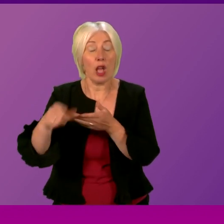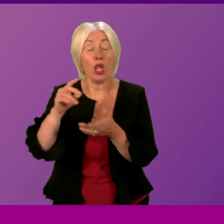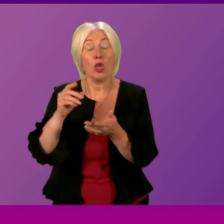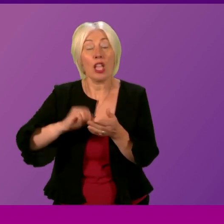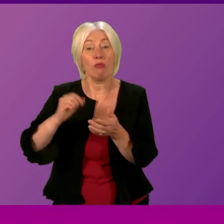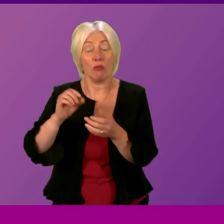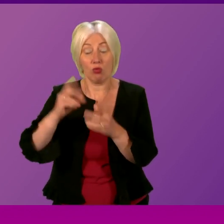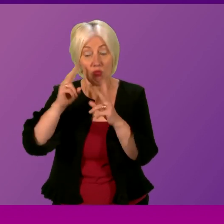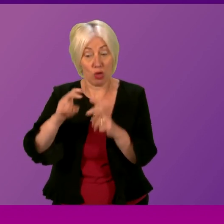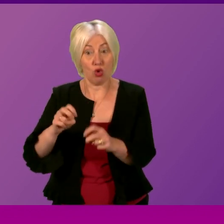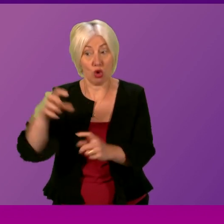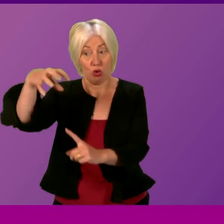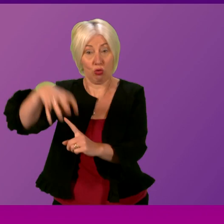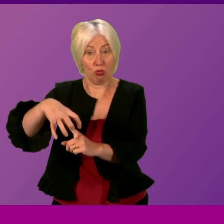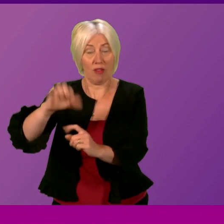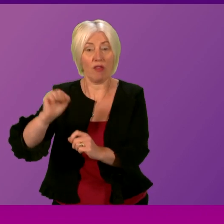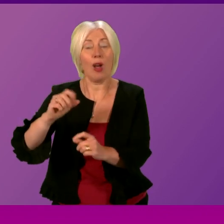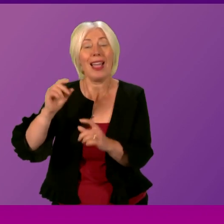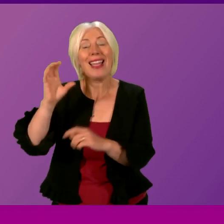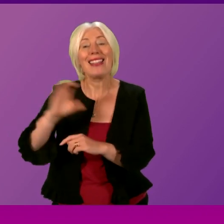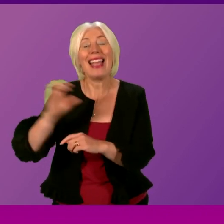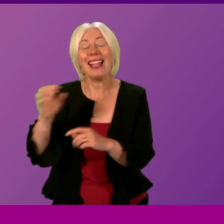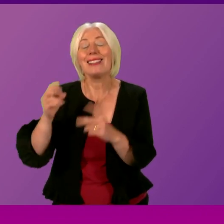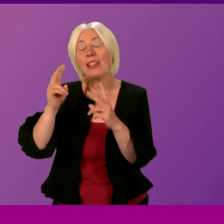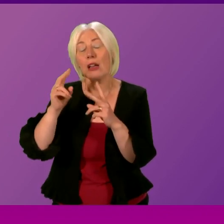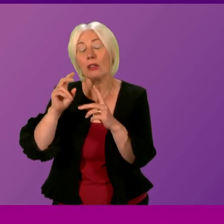Institute, formerly known as the Cancer Research UK Beatson Institute, which is based